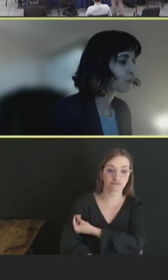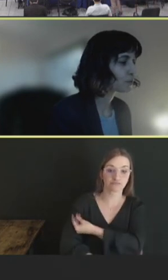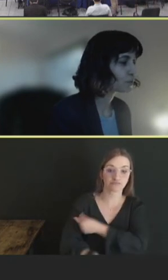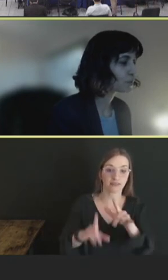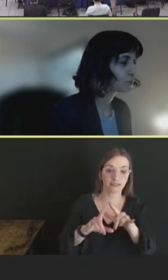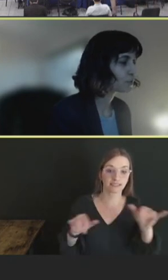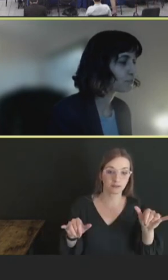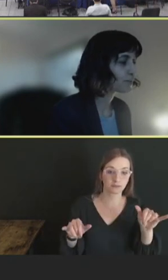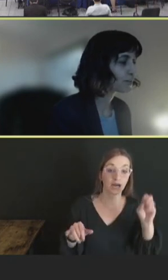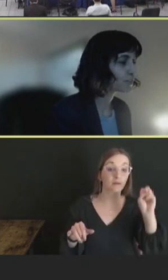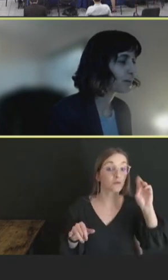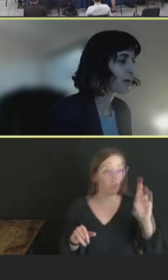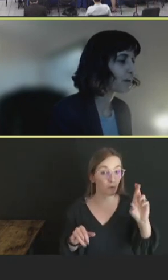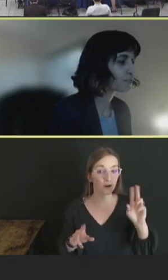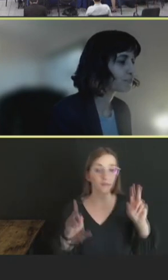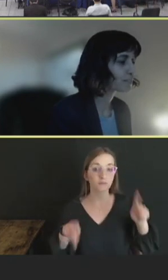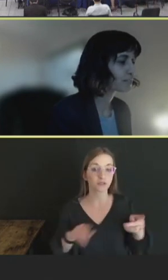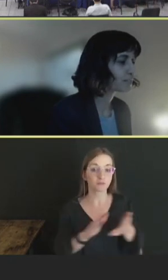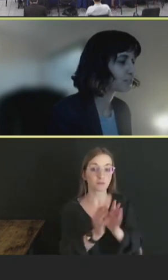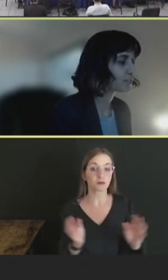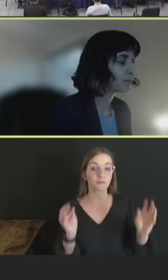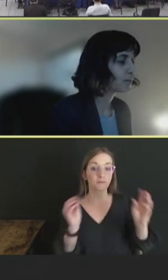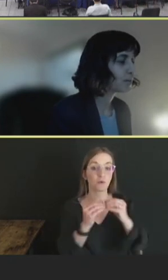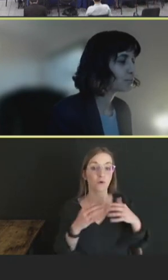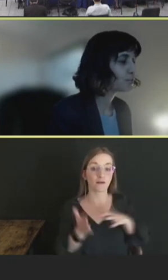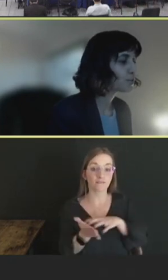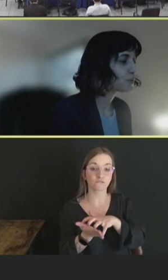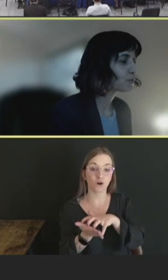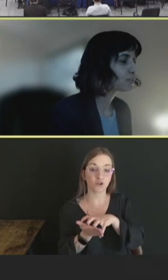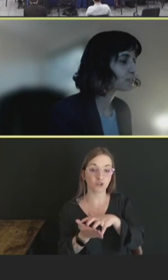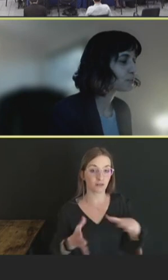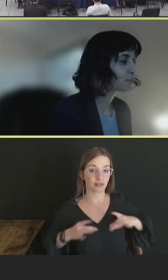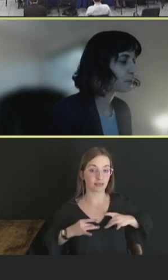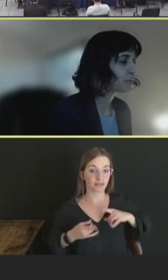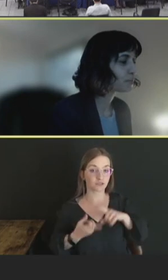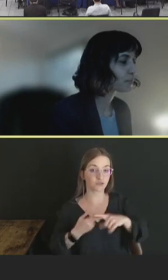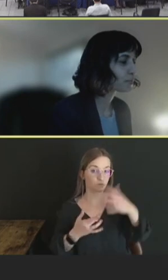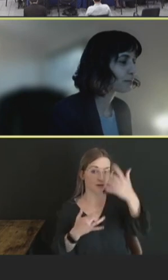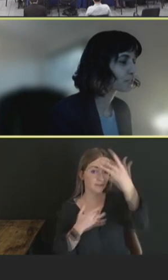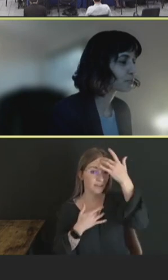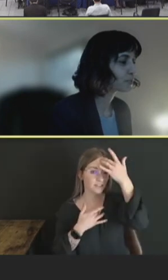vulnerable to infection after vaccination due to the immune system weakened by response to